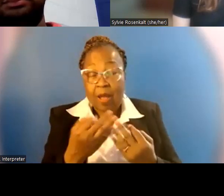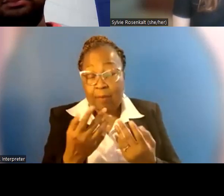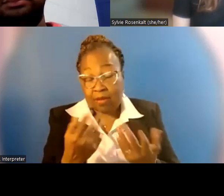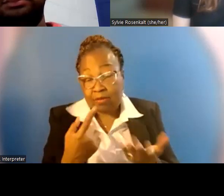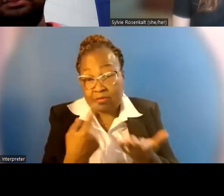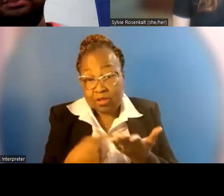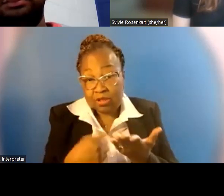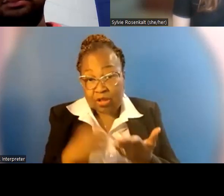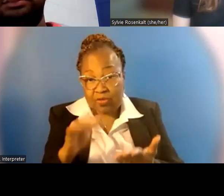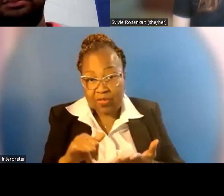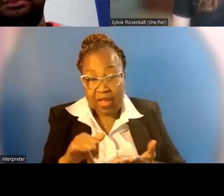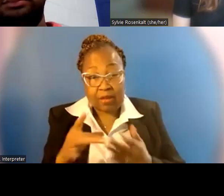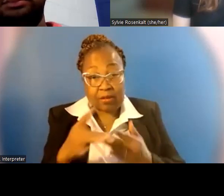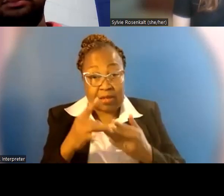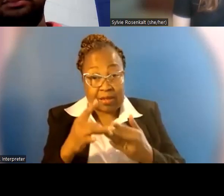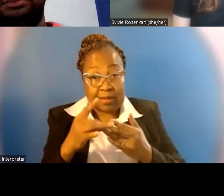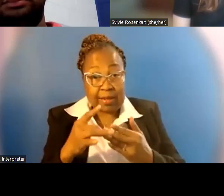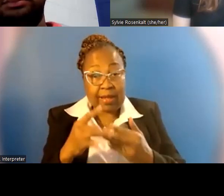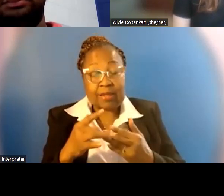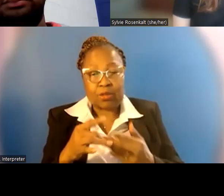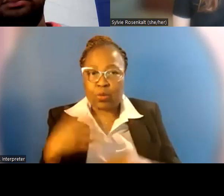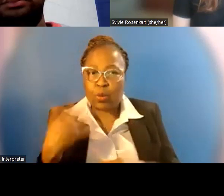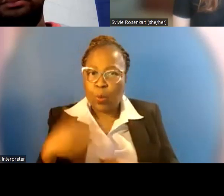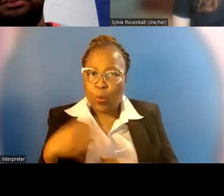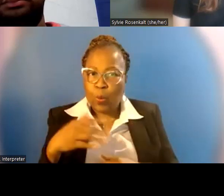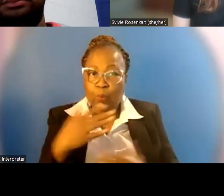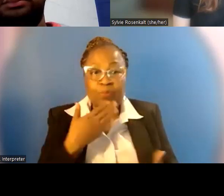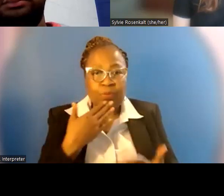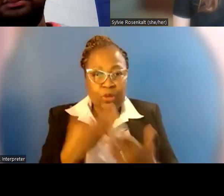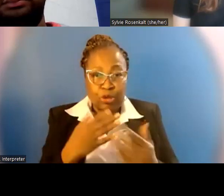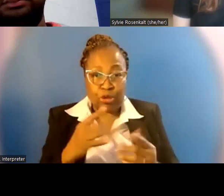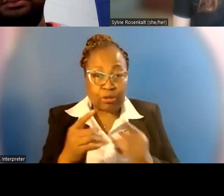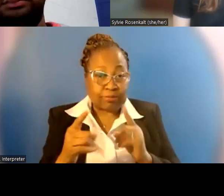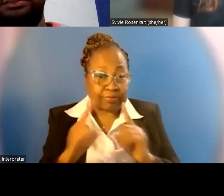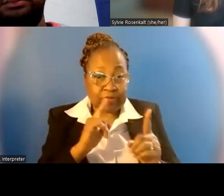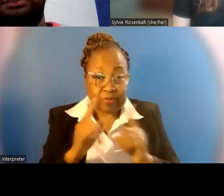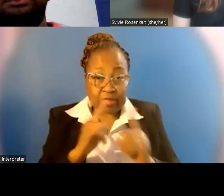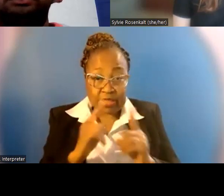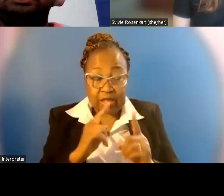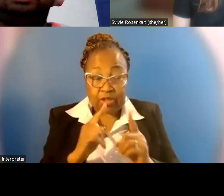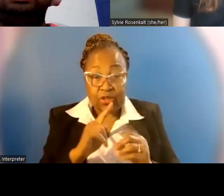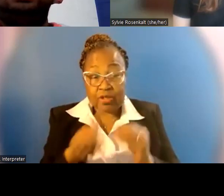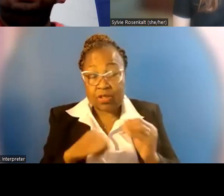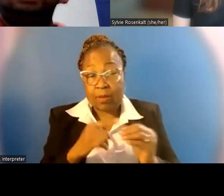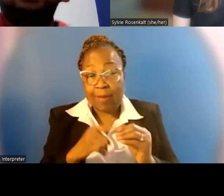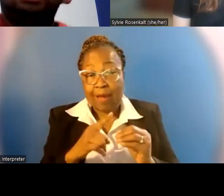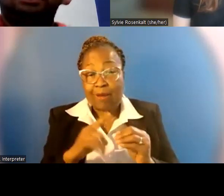around disability identity, community culture, some of those conversations.